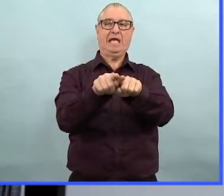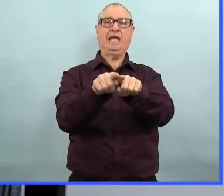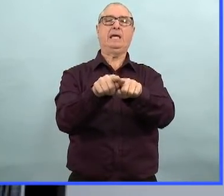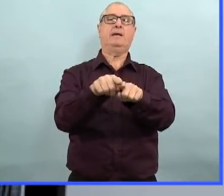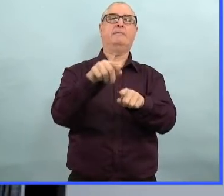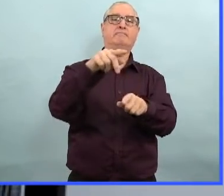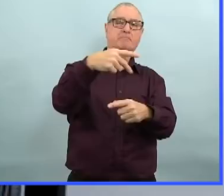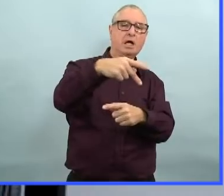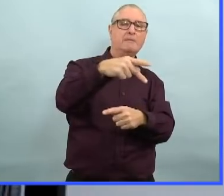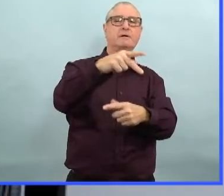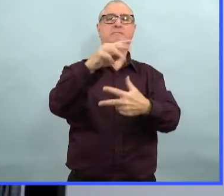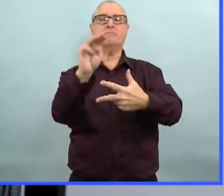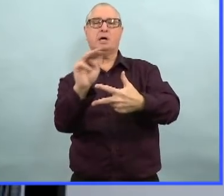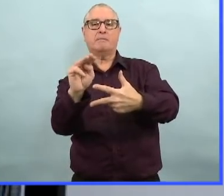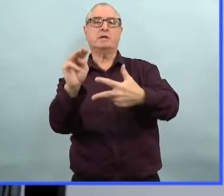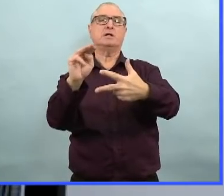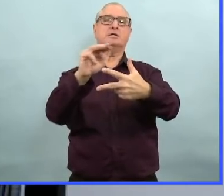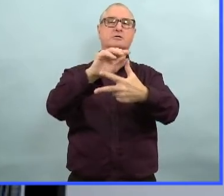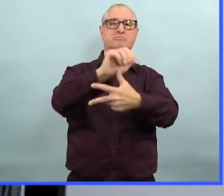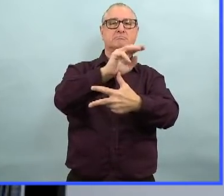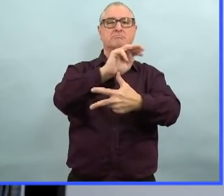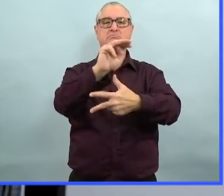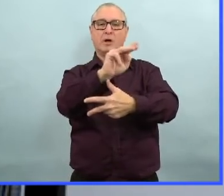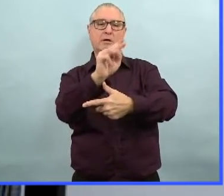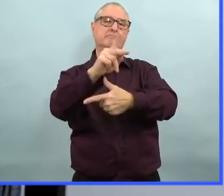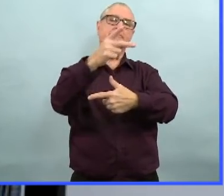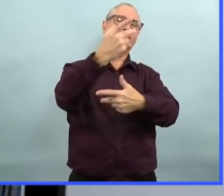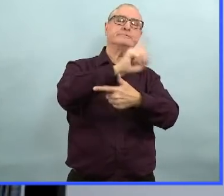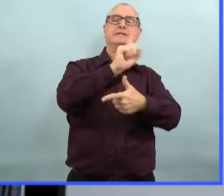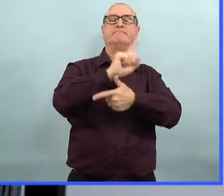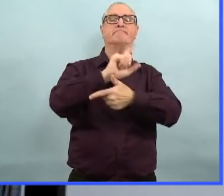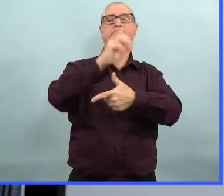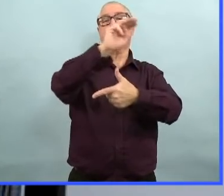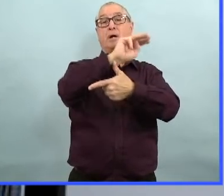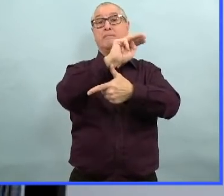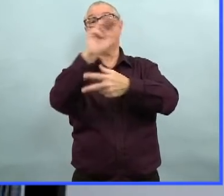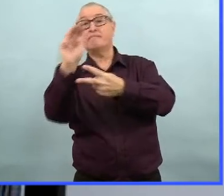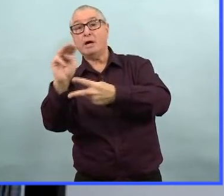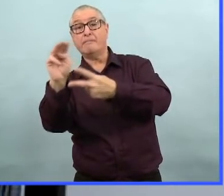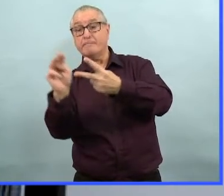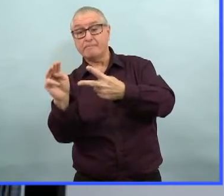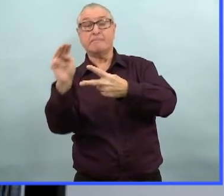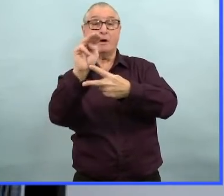that product is not readily available such as what we're seeing potentially with pfizer going forward